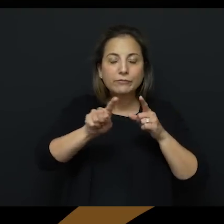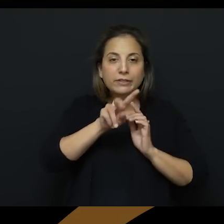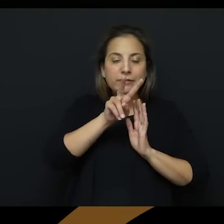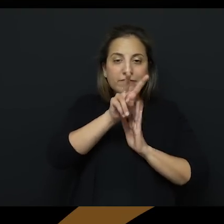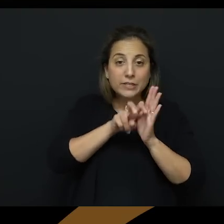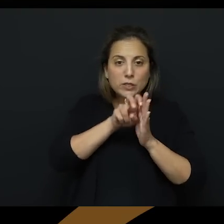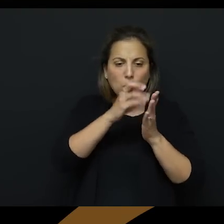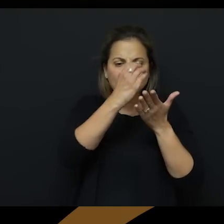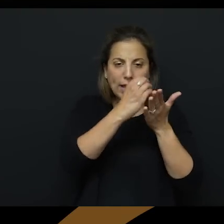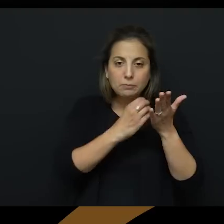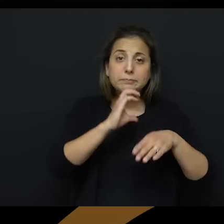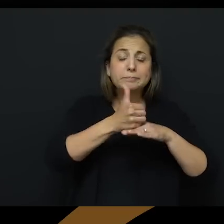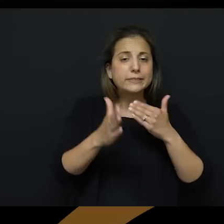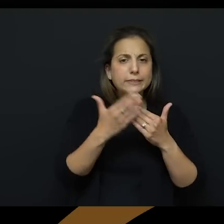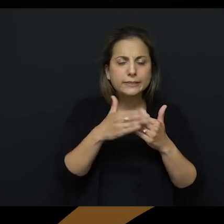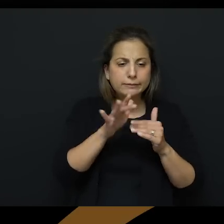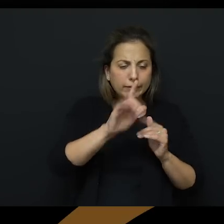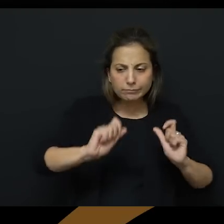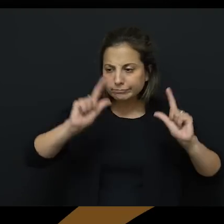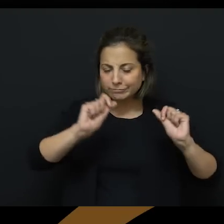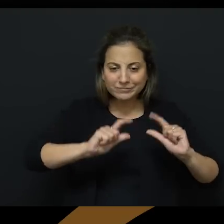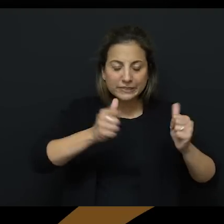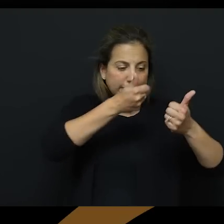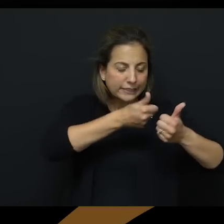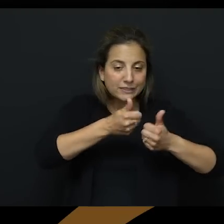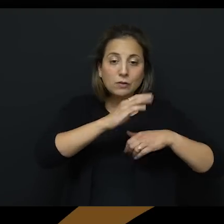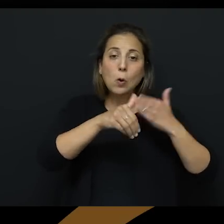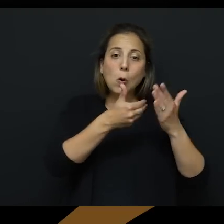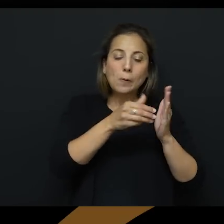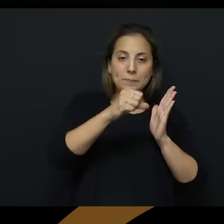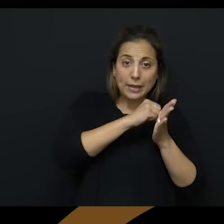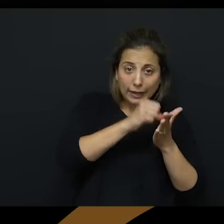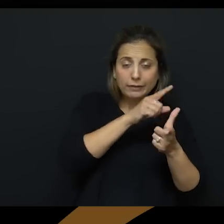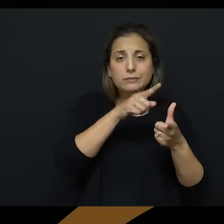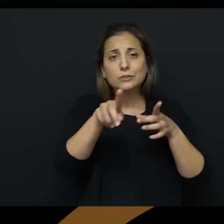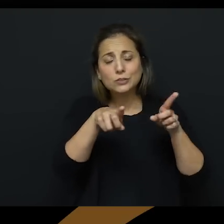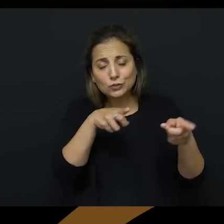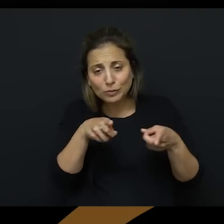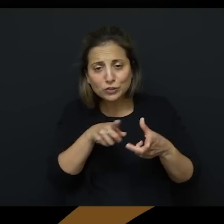Each video chapter has its own page, description, supporting chapters, and education component.